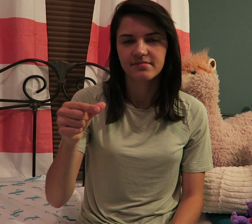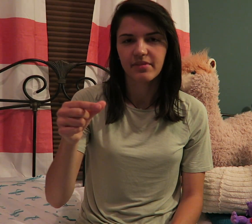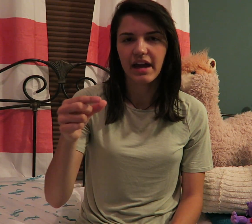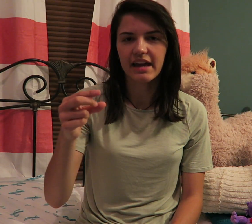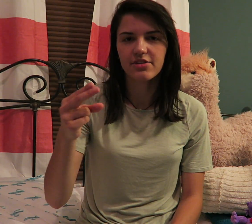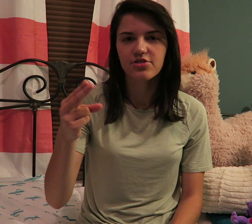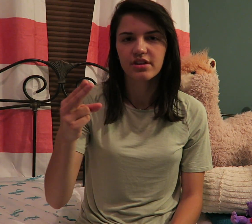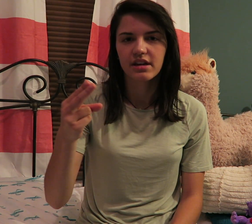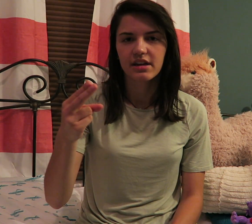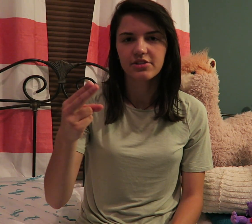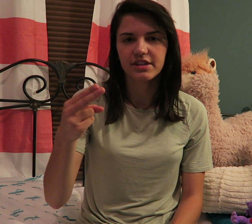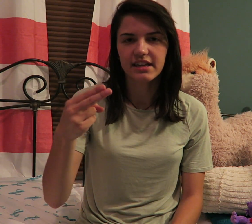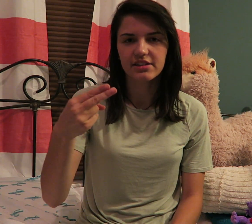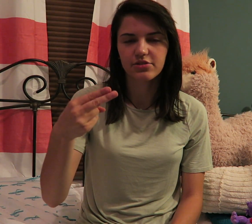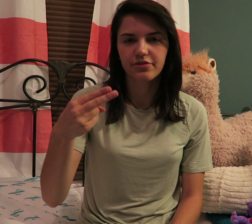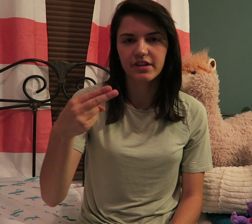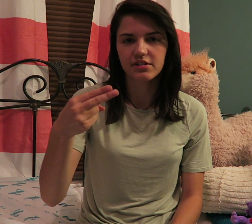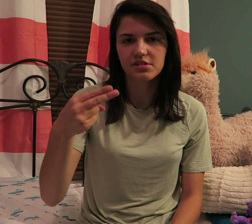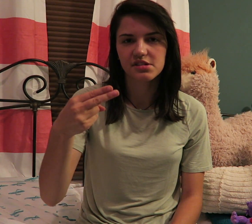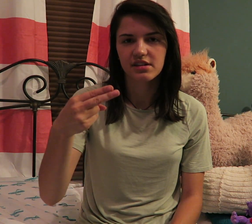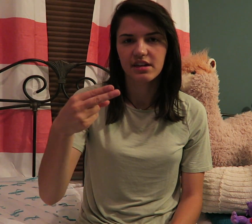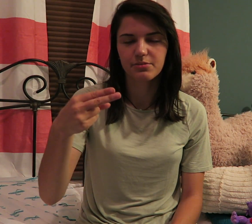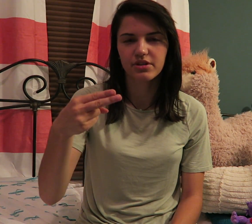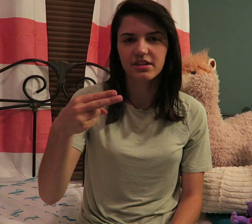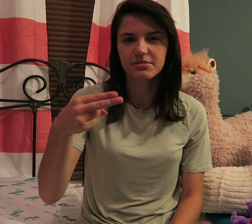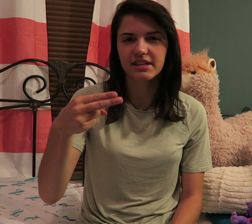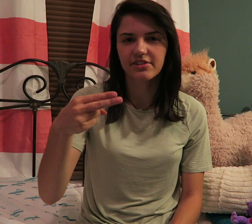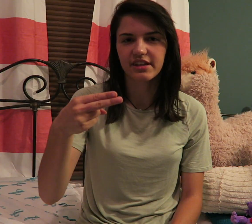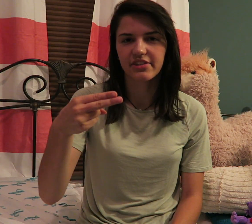H - you're taking two fingers and putting them together like this